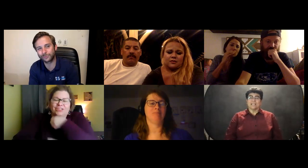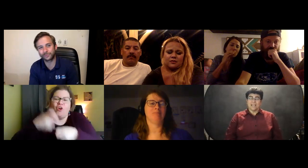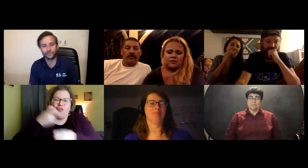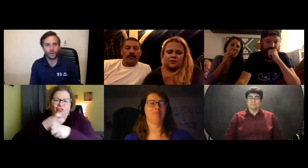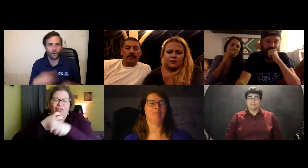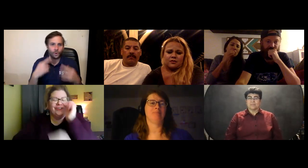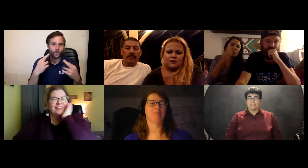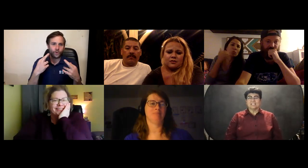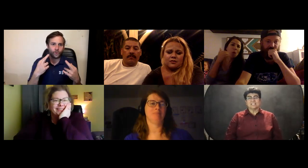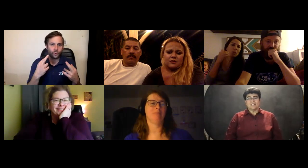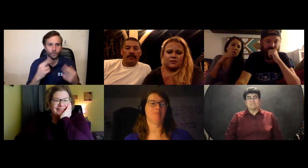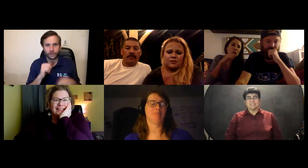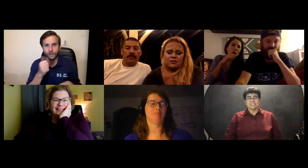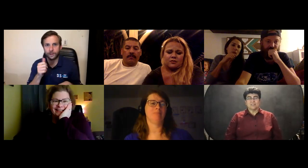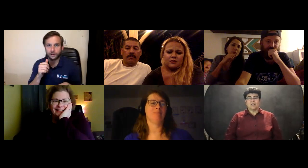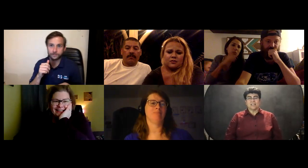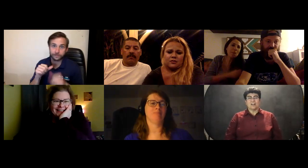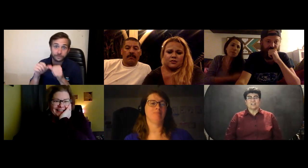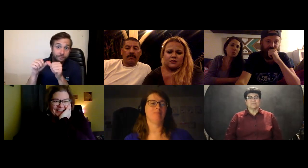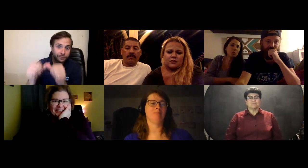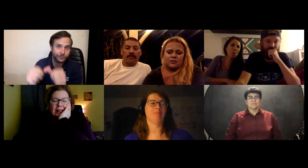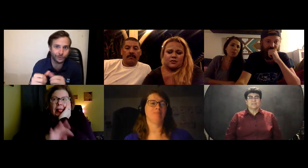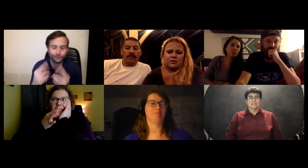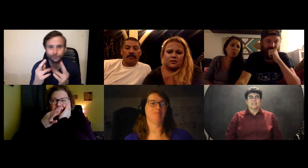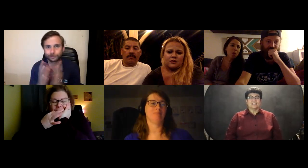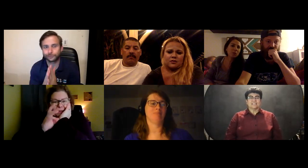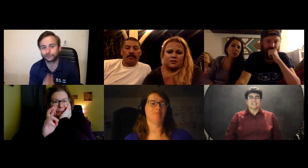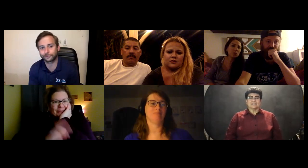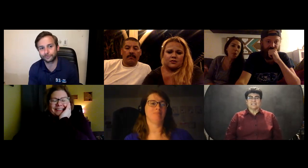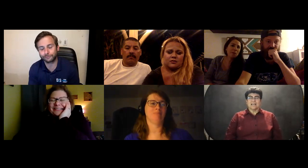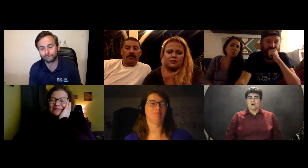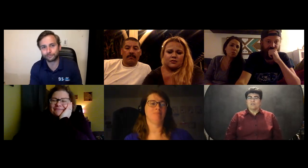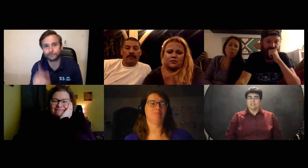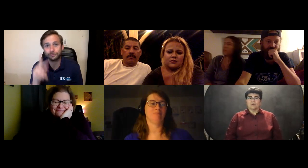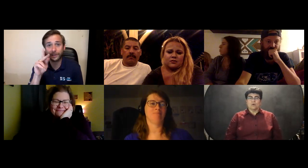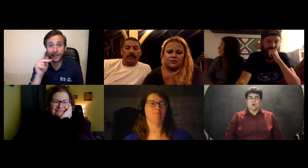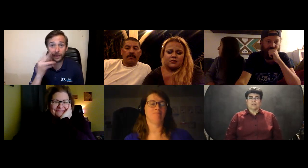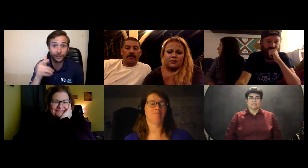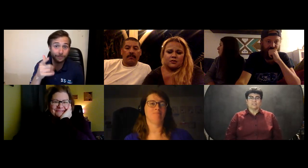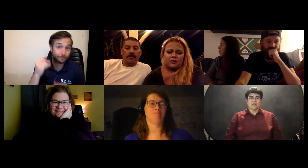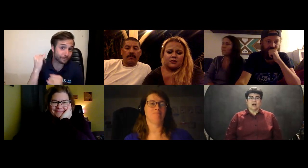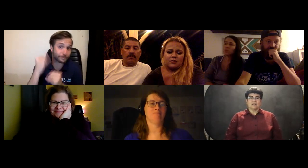game it's tough it's hides hard nick says yeah hopefully it won't go on for too